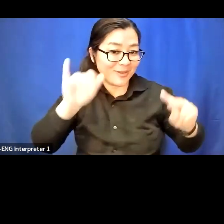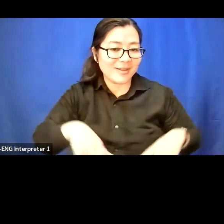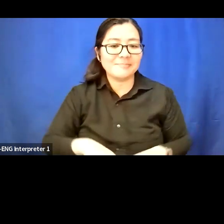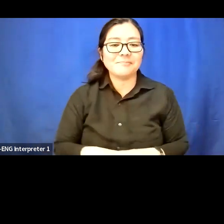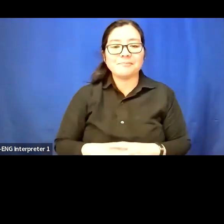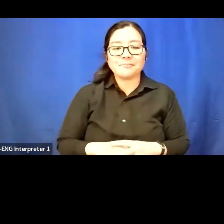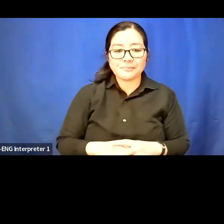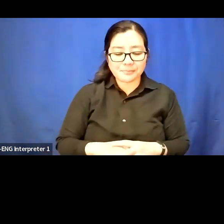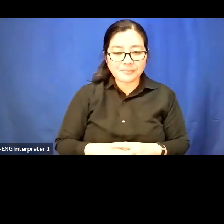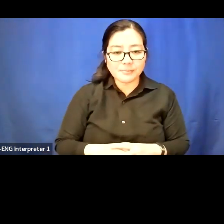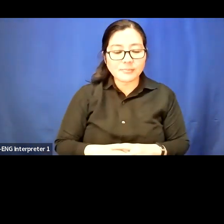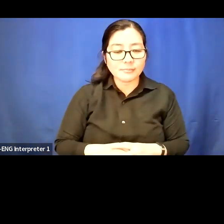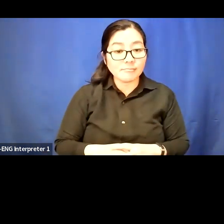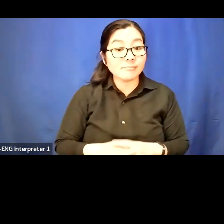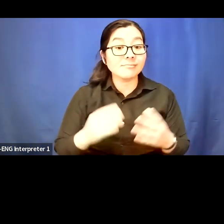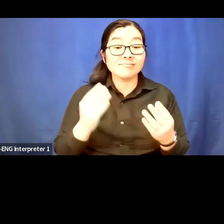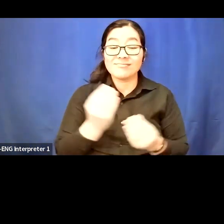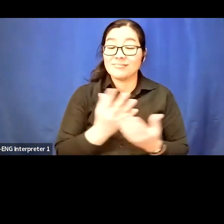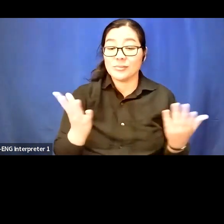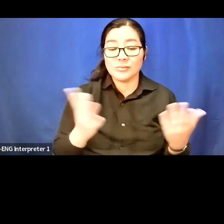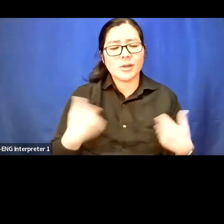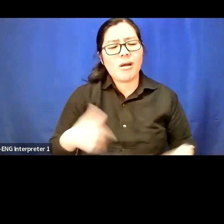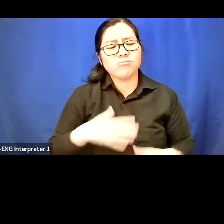And I will just say, I have been so pleased to get to run this program